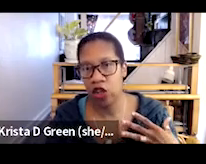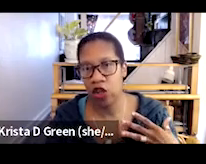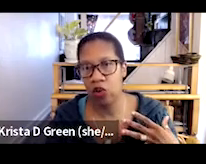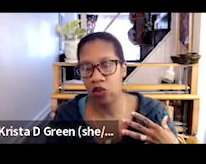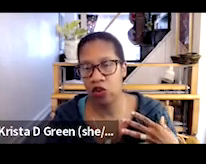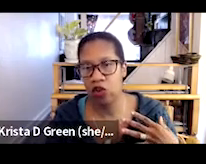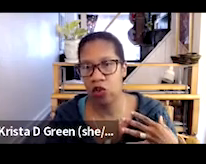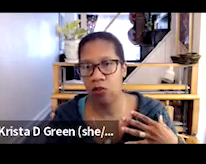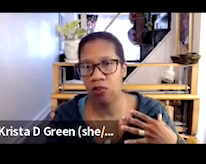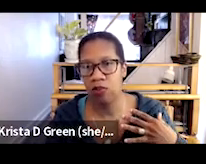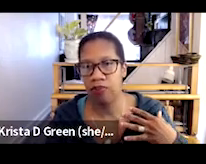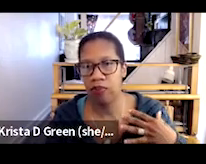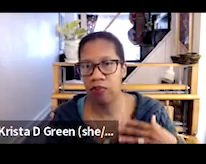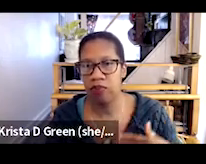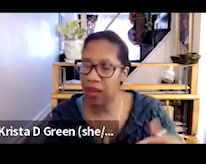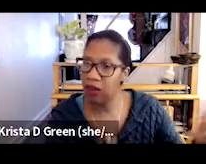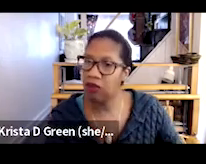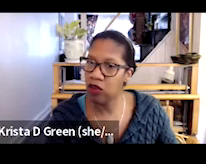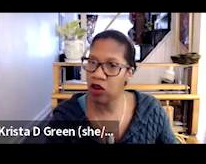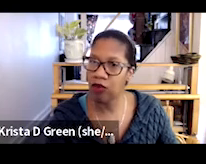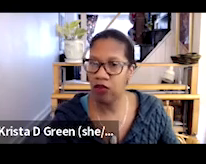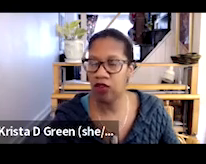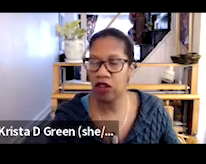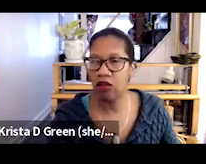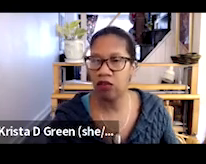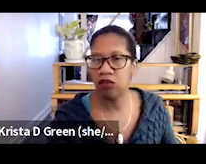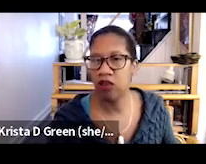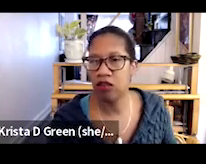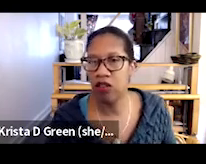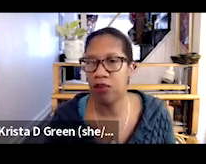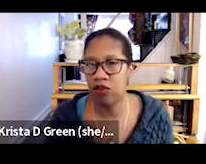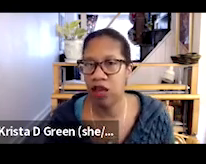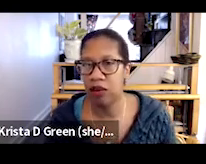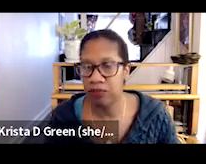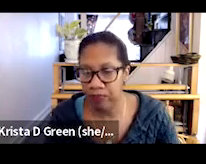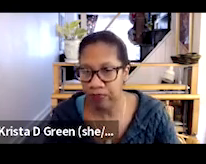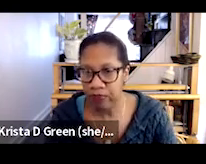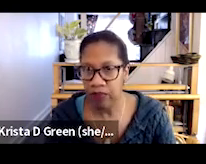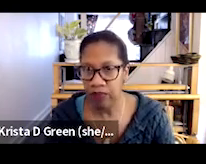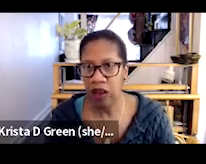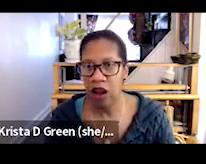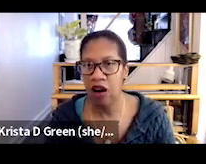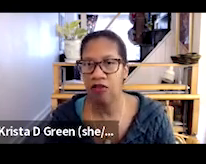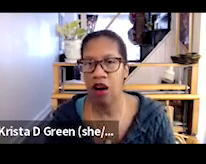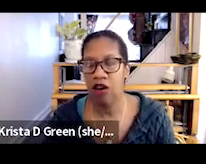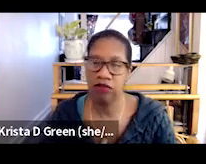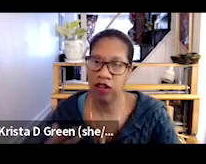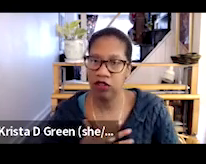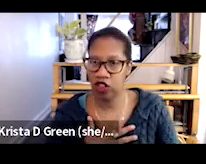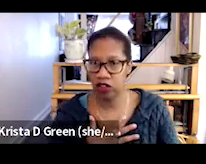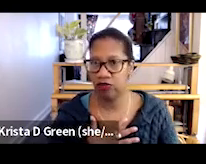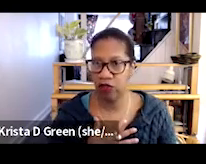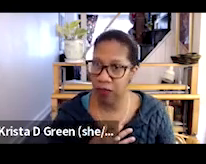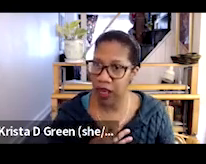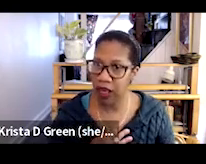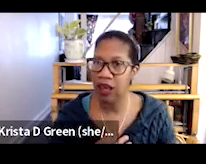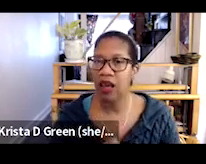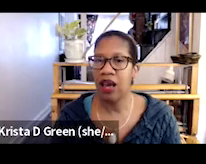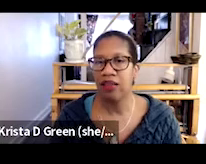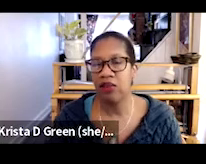you to pay, you know, 50, 60 percent of just for me.